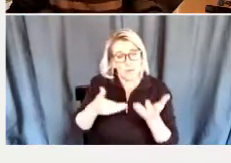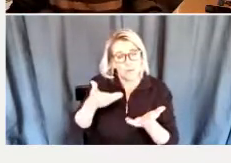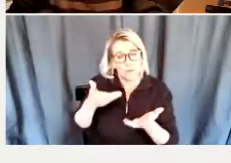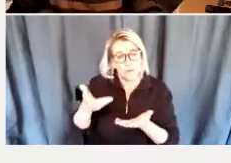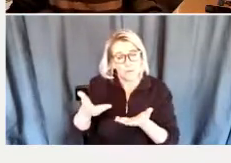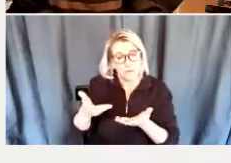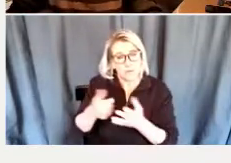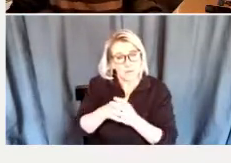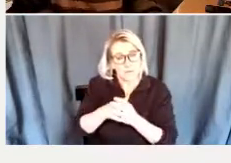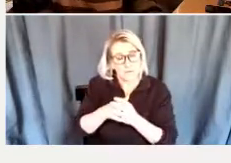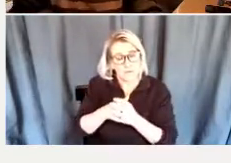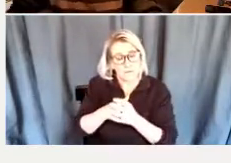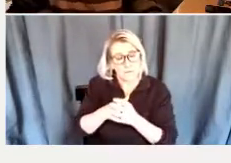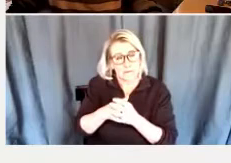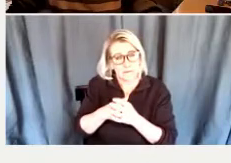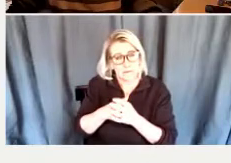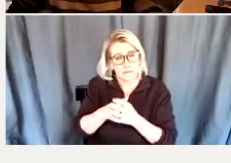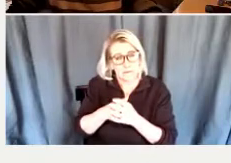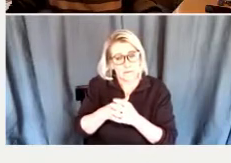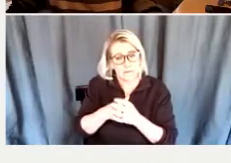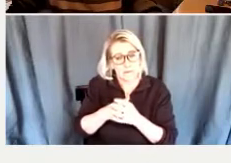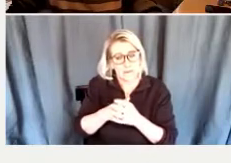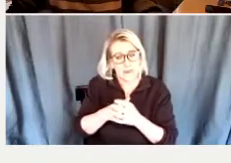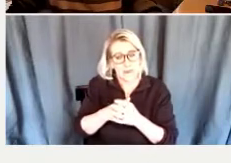a notification is sent to the administratorsin